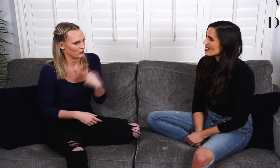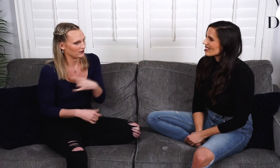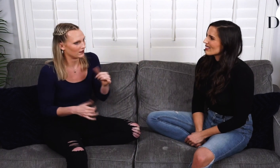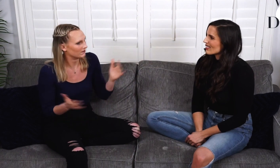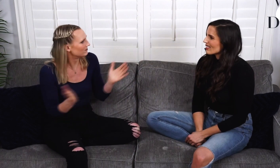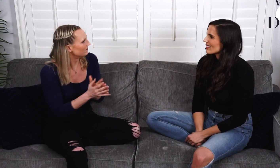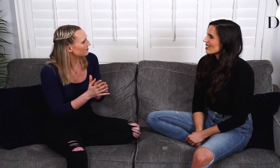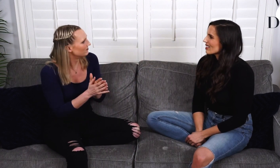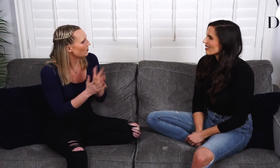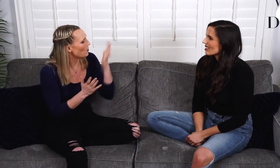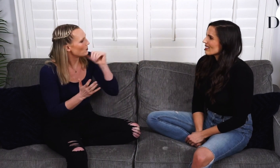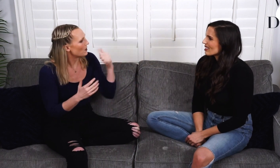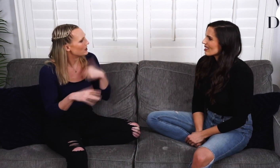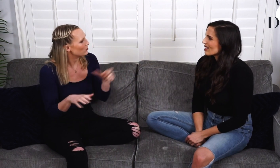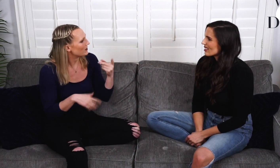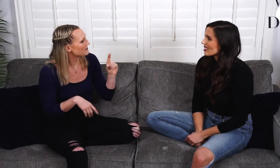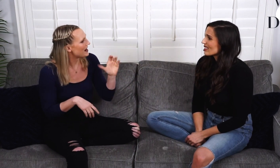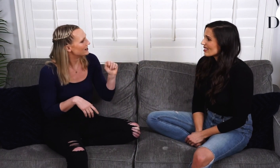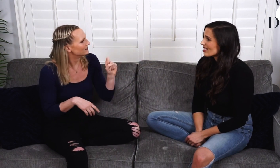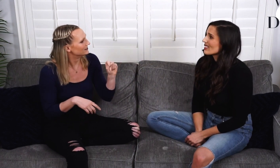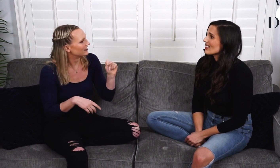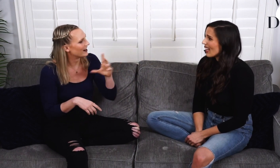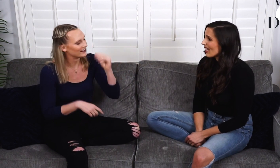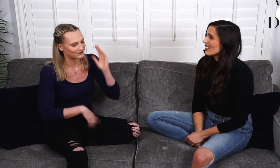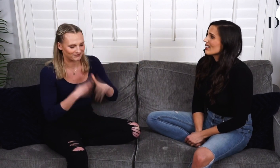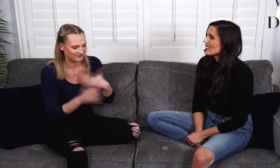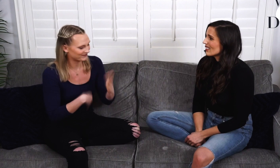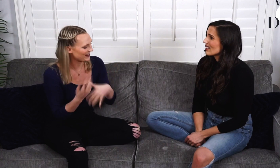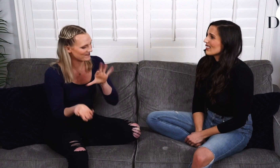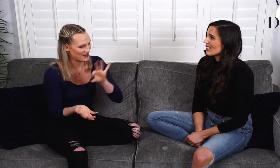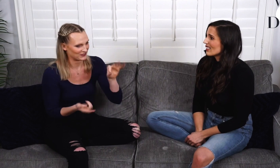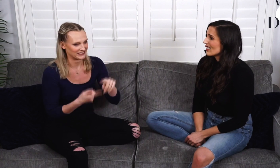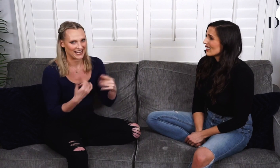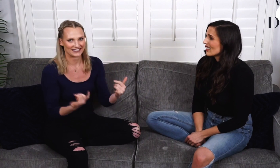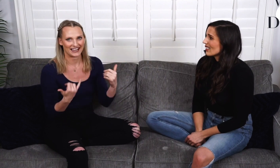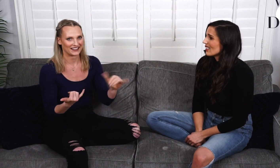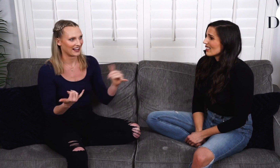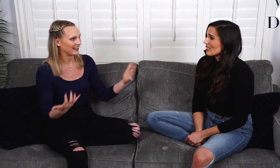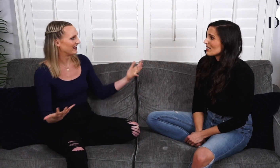that moment where like, “You know what? Let's do a podcast!” And fast forward to today, I mean